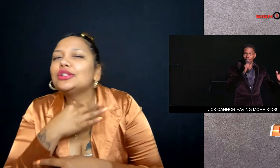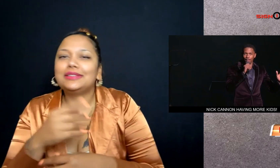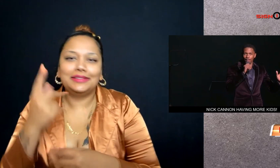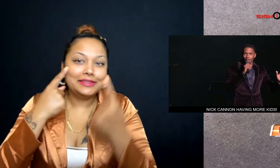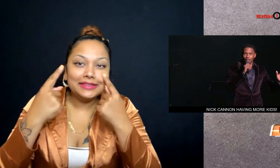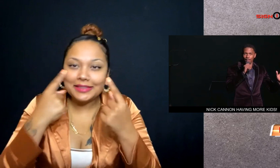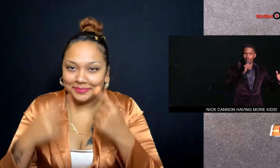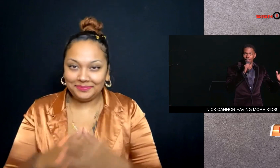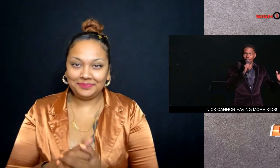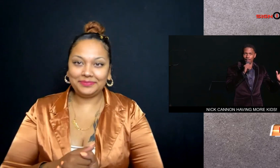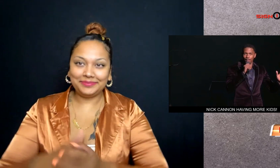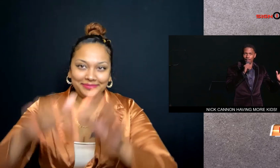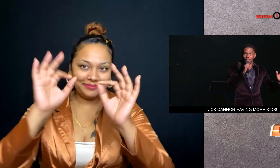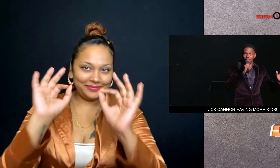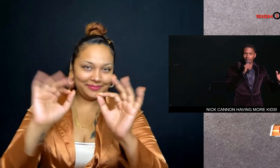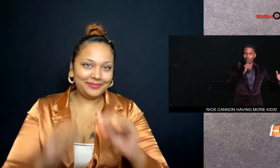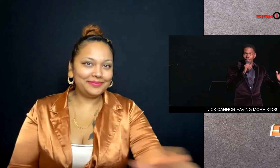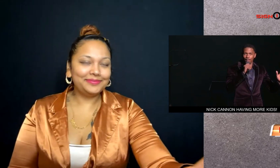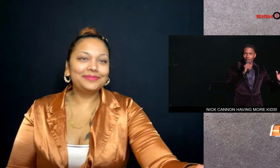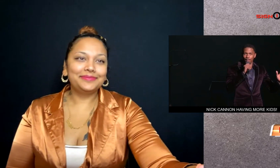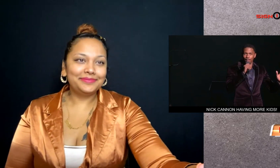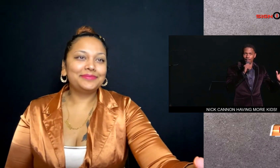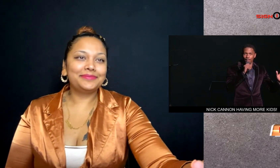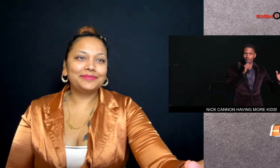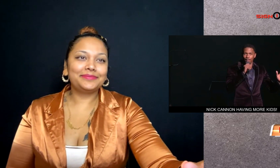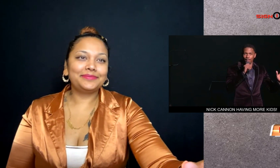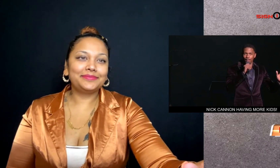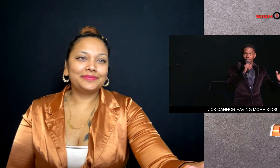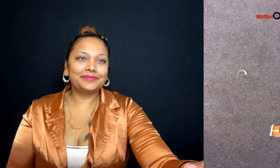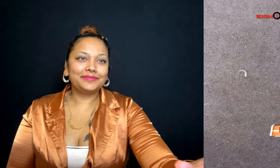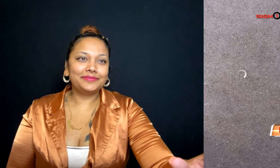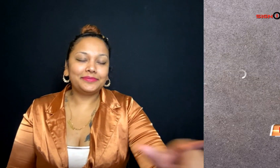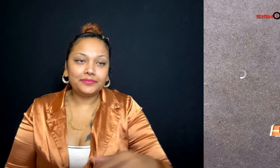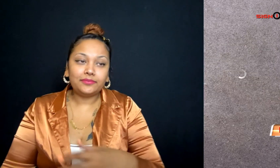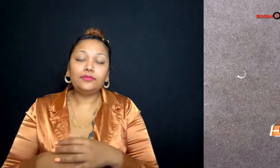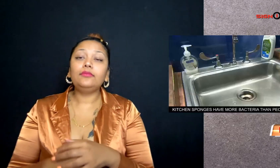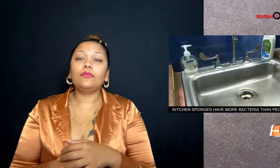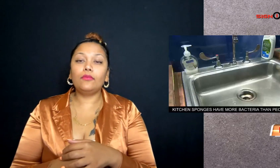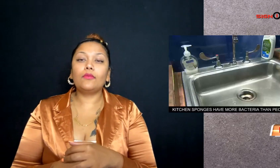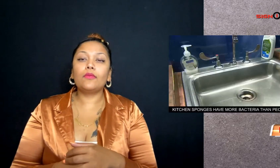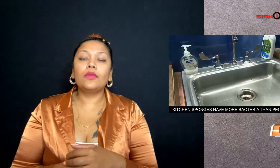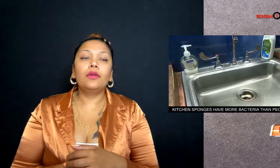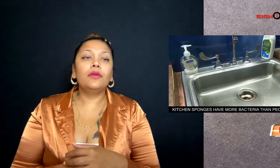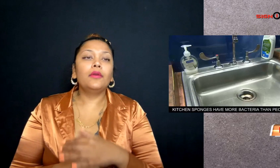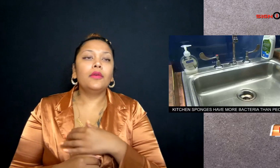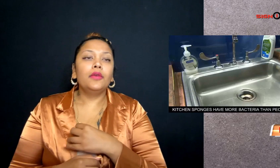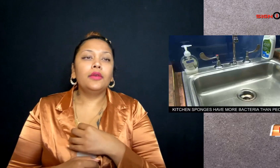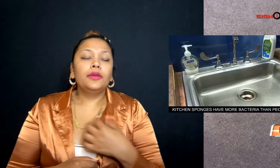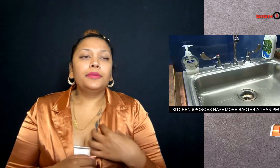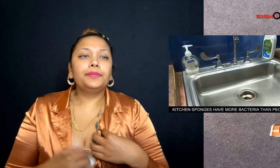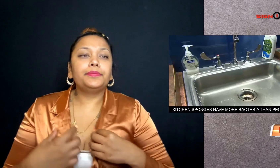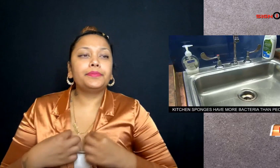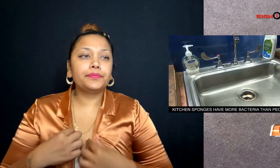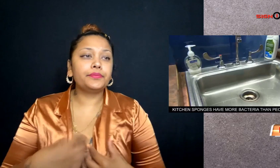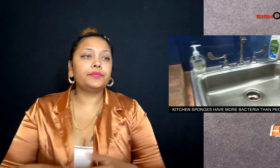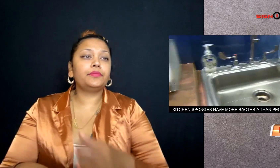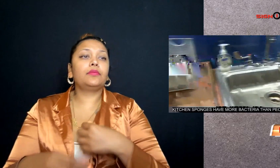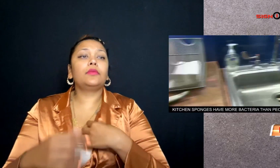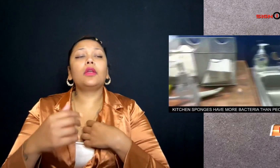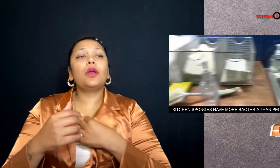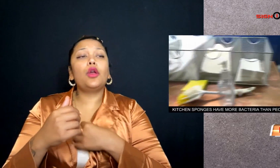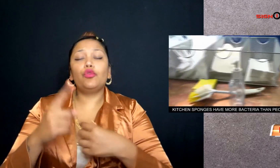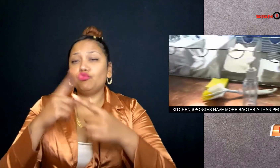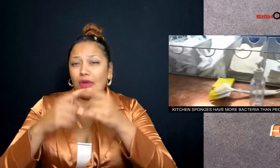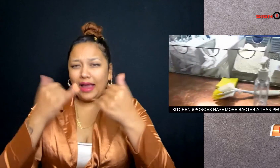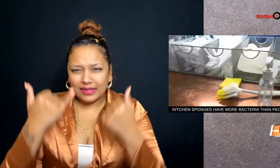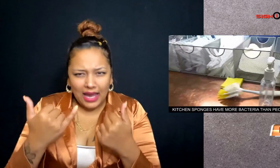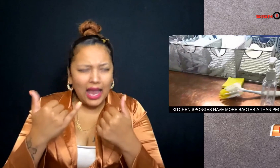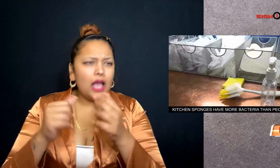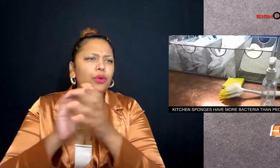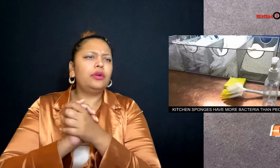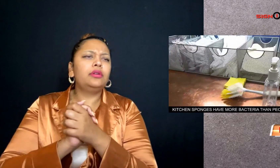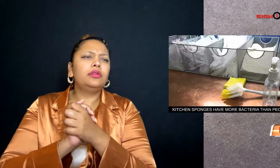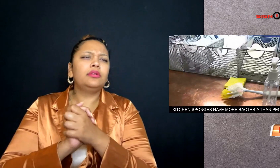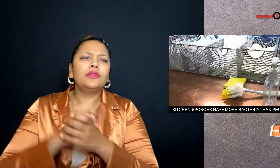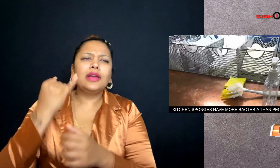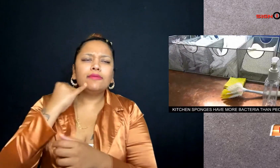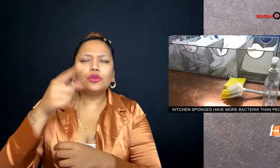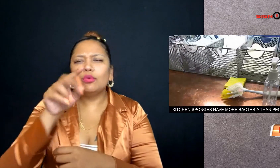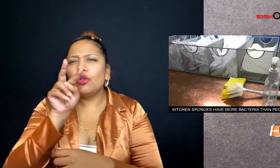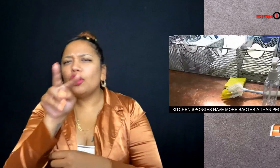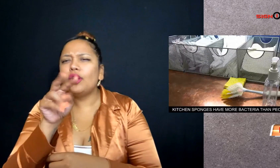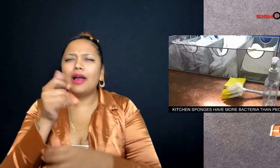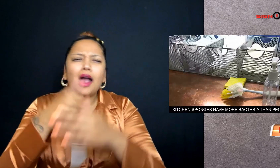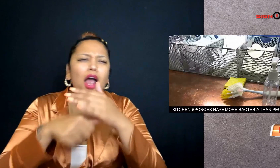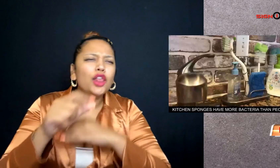please leave your comments I'm curious to see what you think